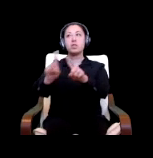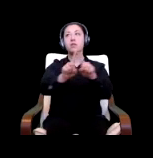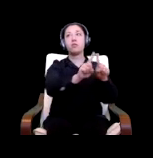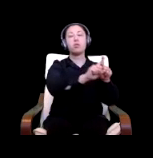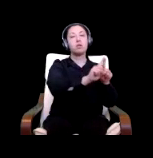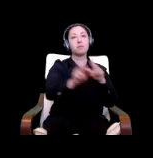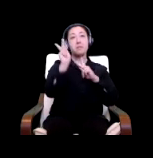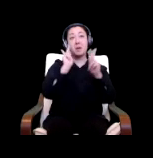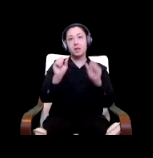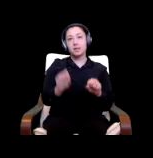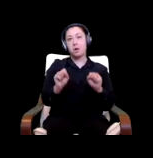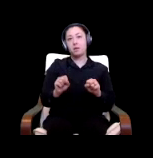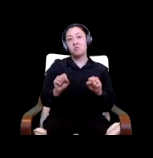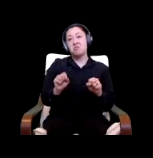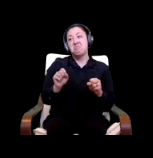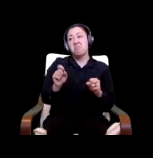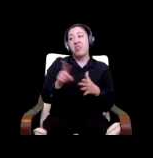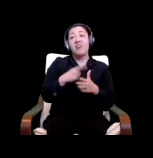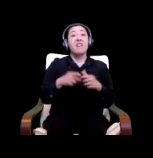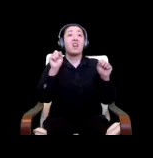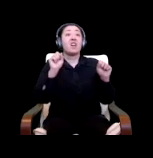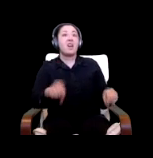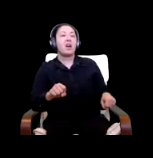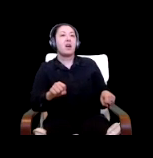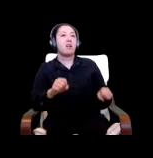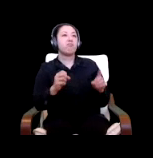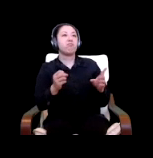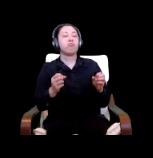of the people that would be using it.